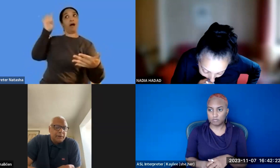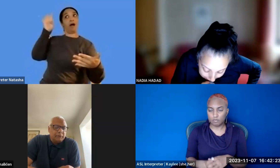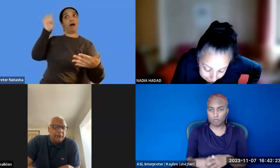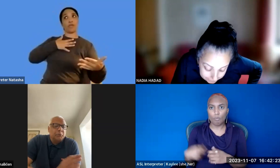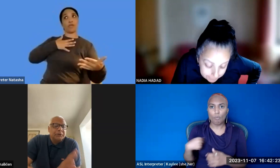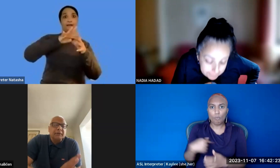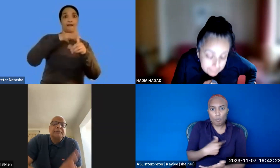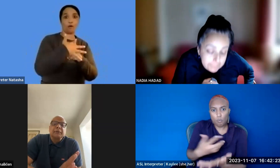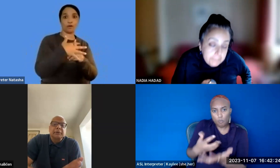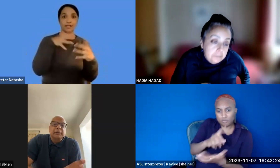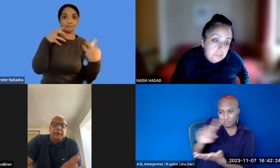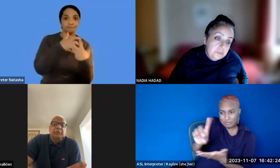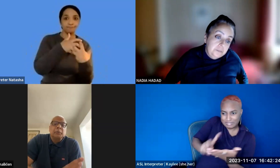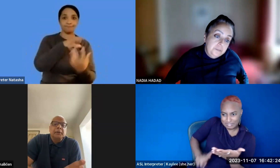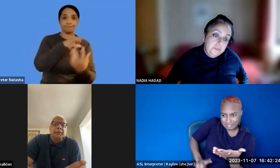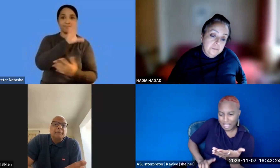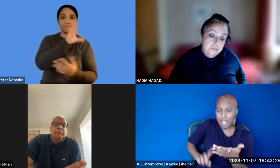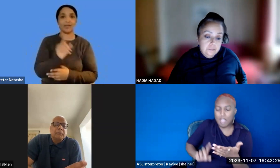So this was different in that way.